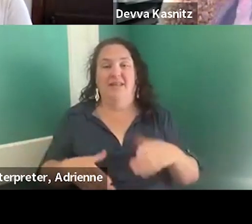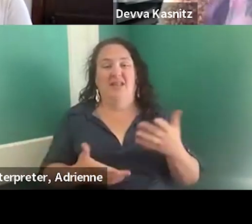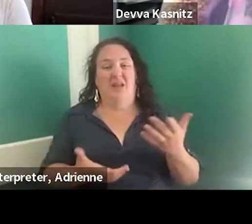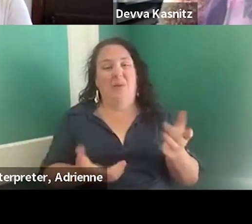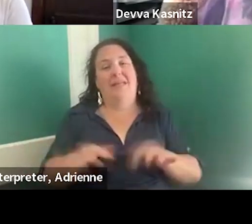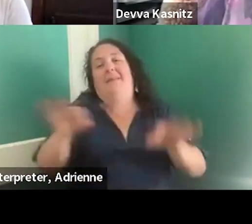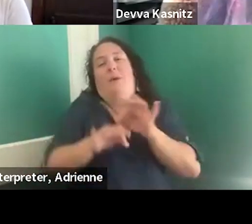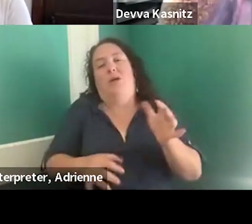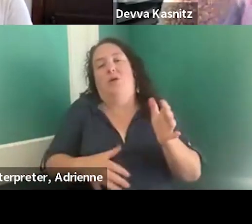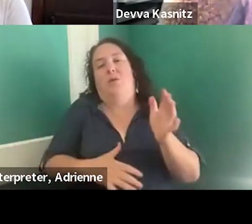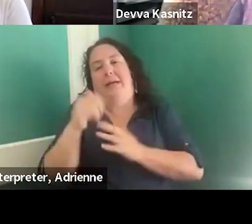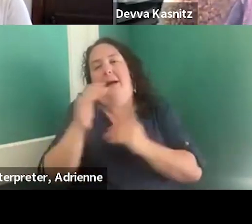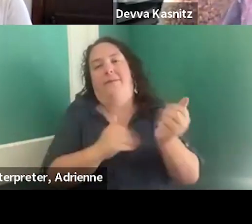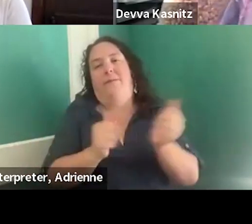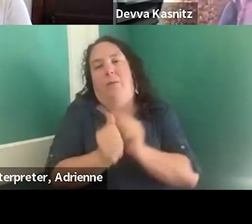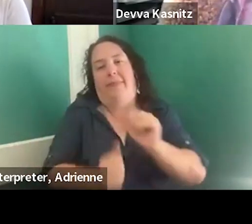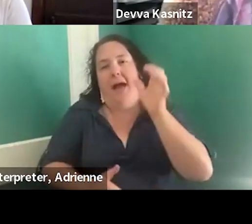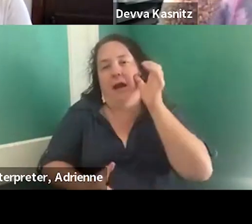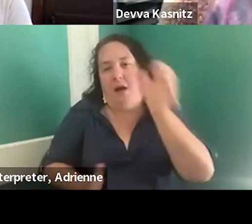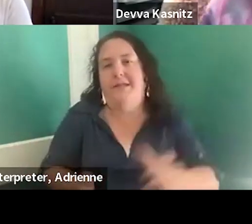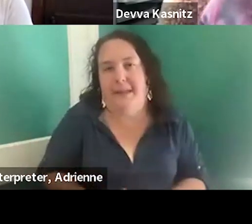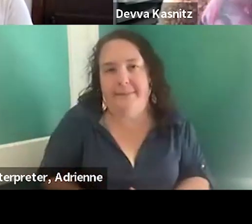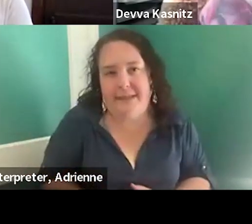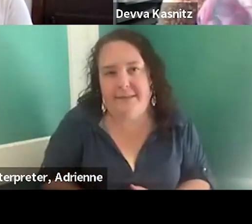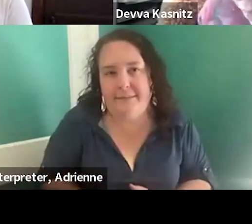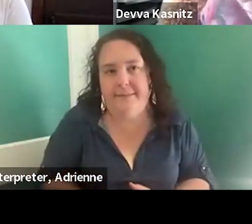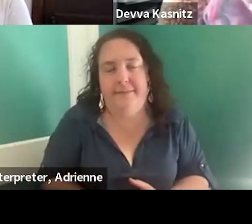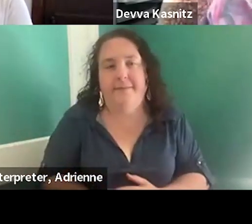Yeah, I'm sorry. Yeah, I'm going to pile on to that because we were